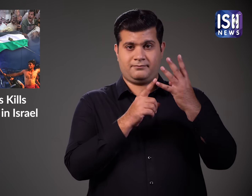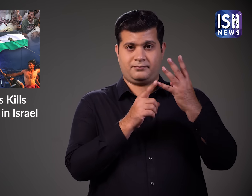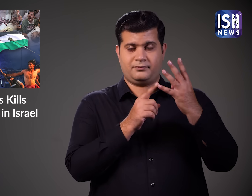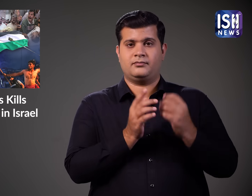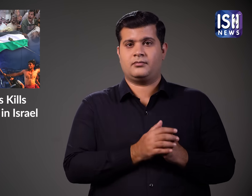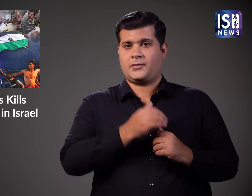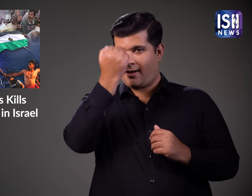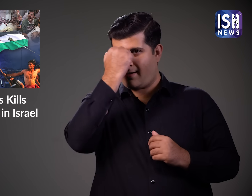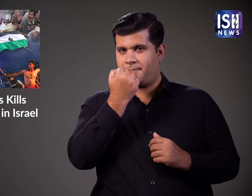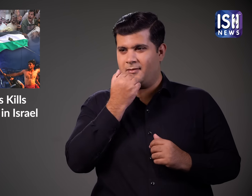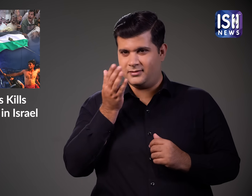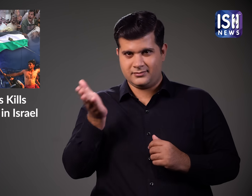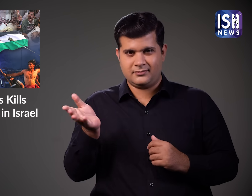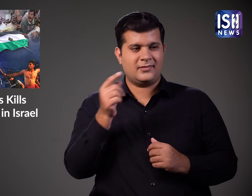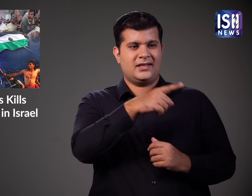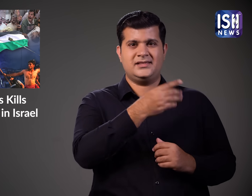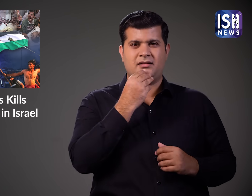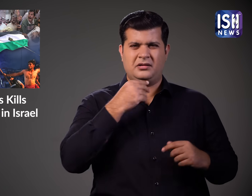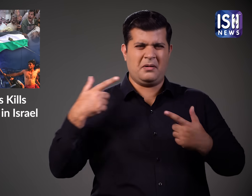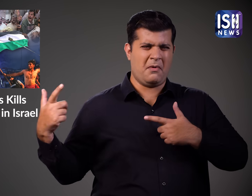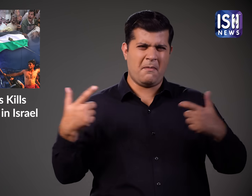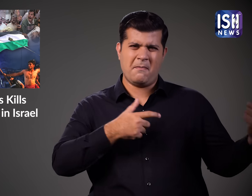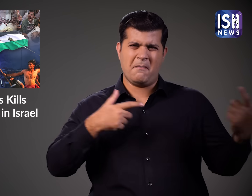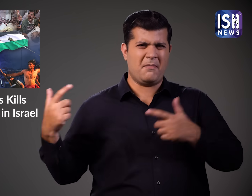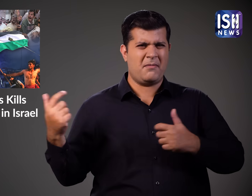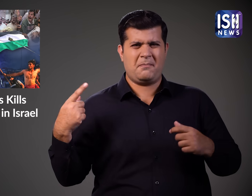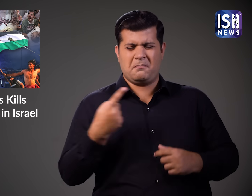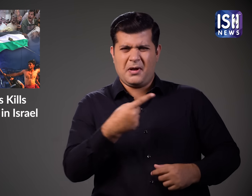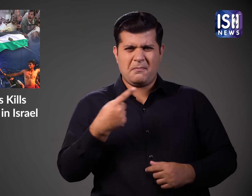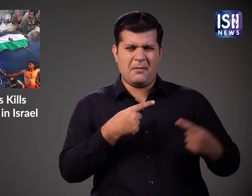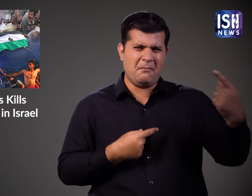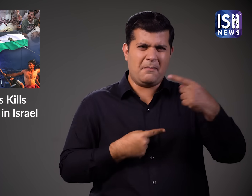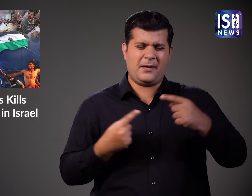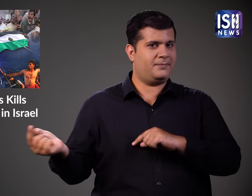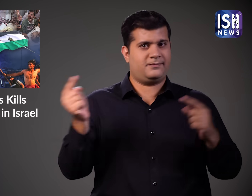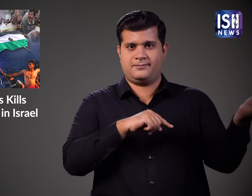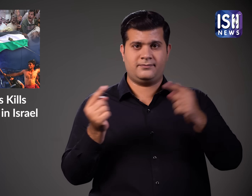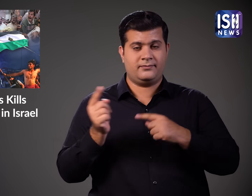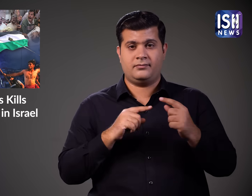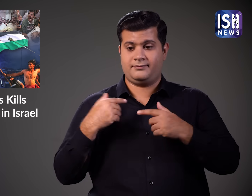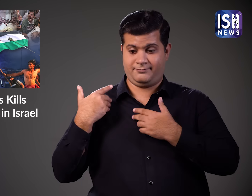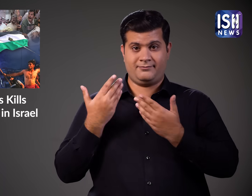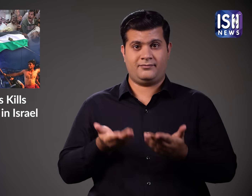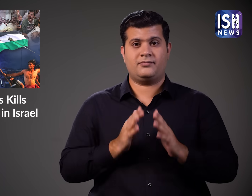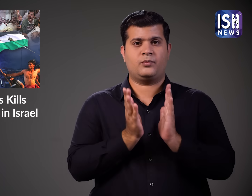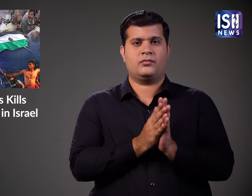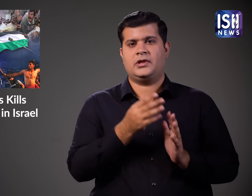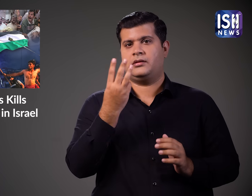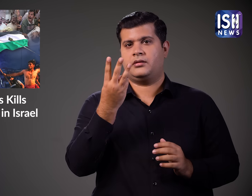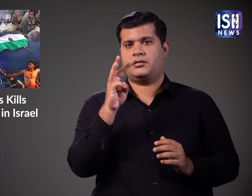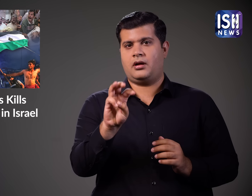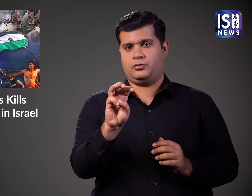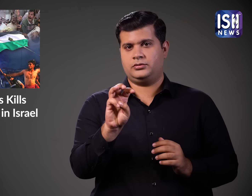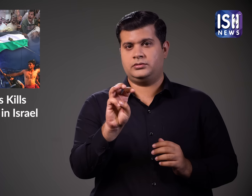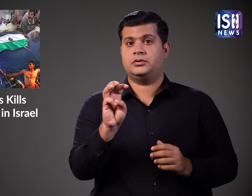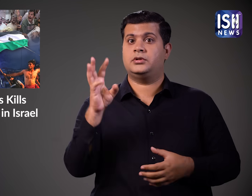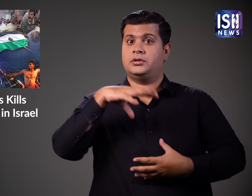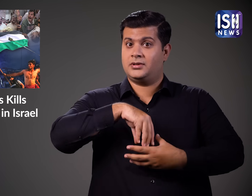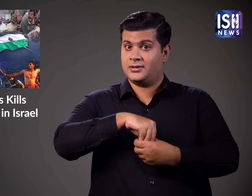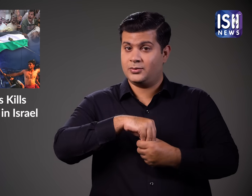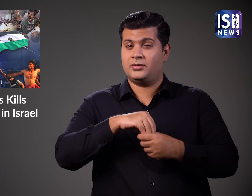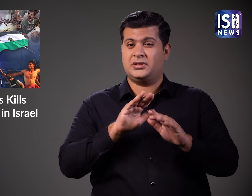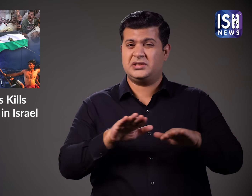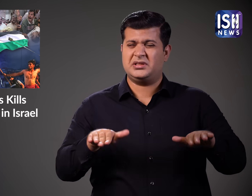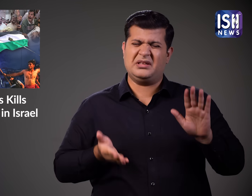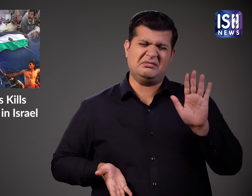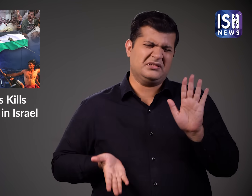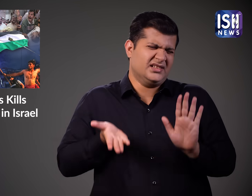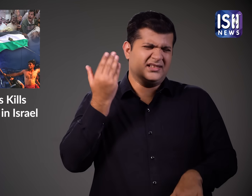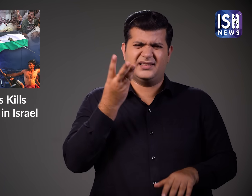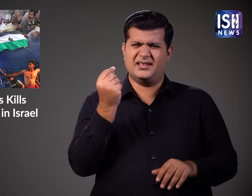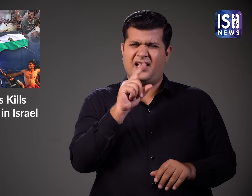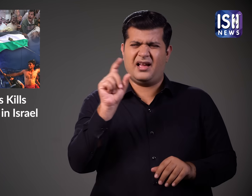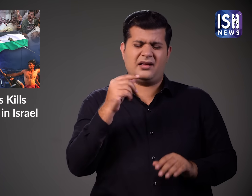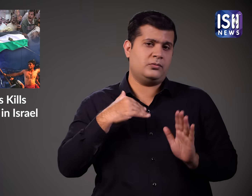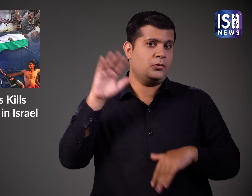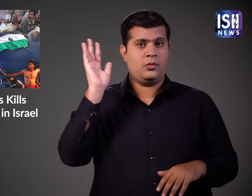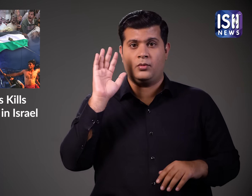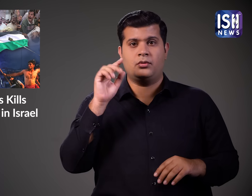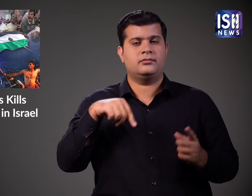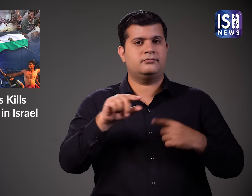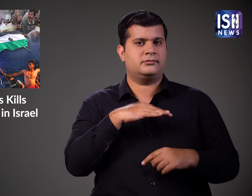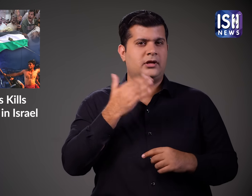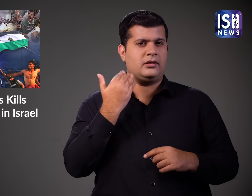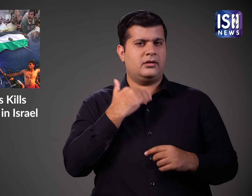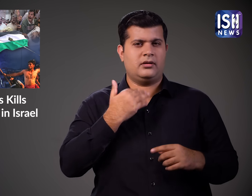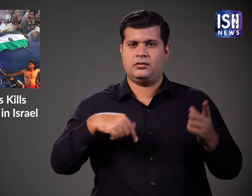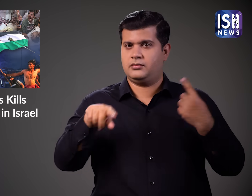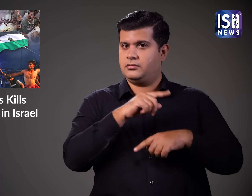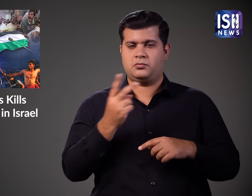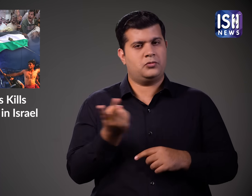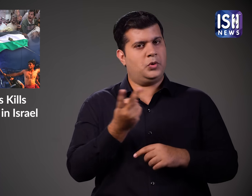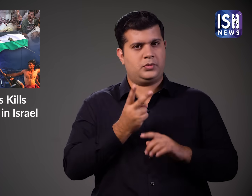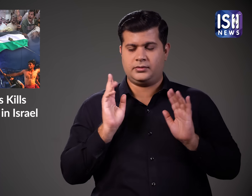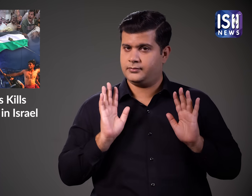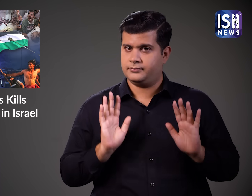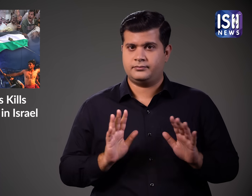4. Already over 3000 people including hundreds of children have died on both sides after the war commenced.